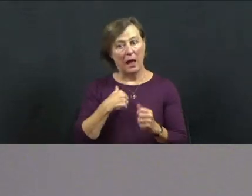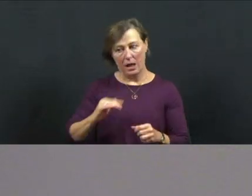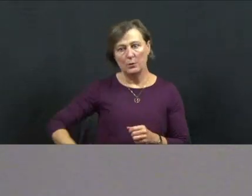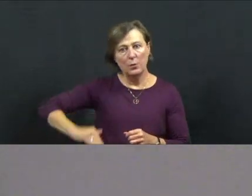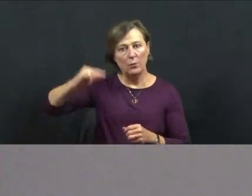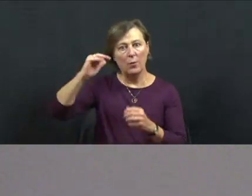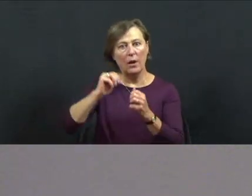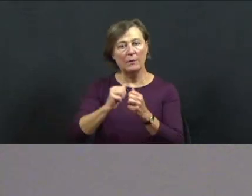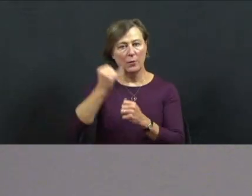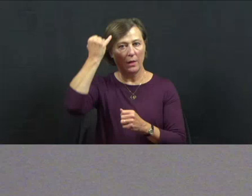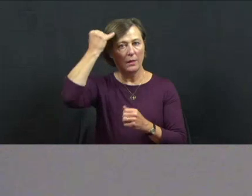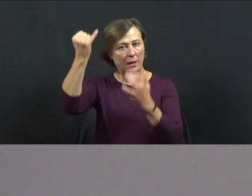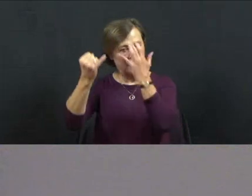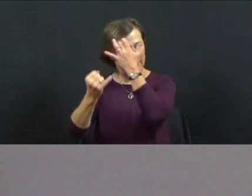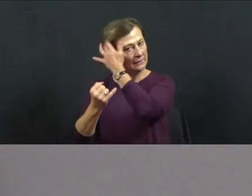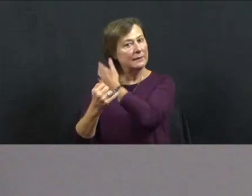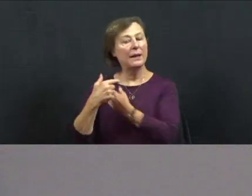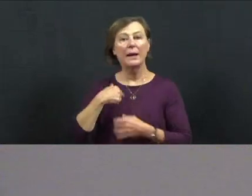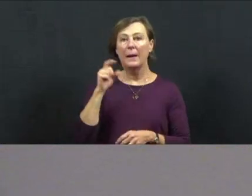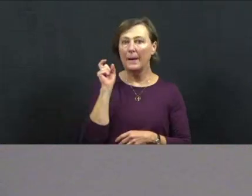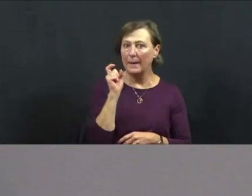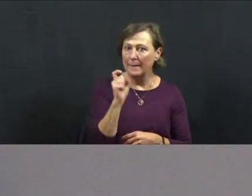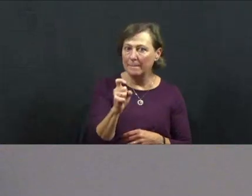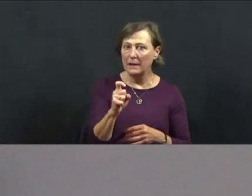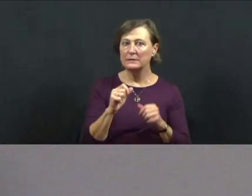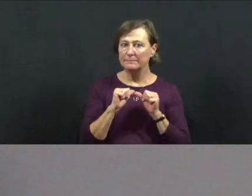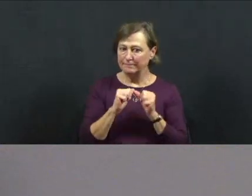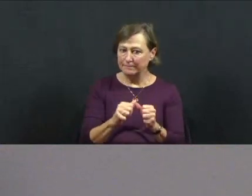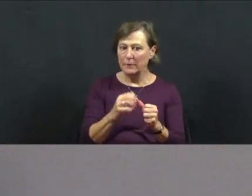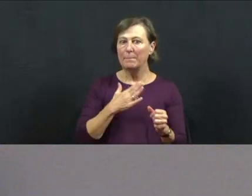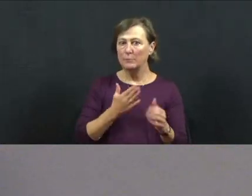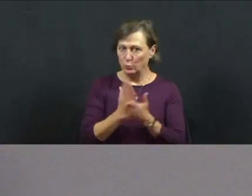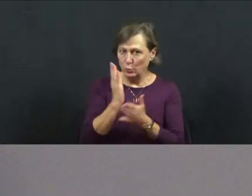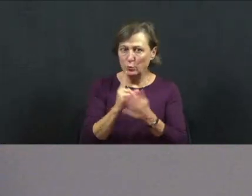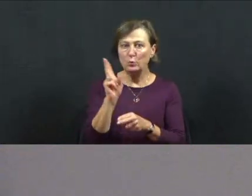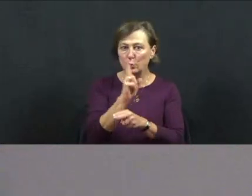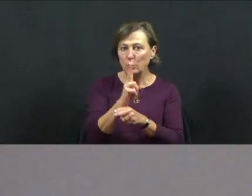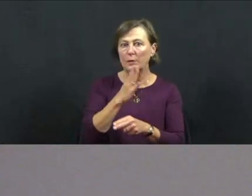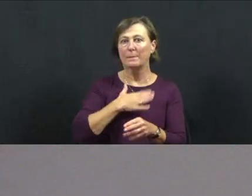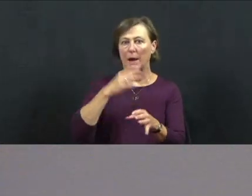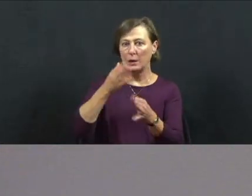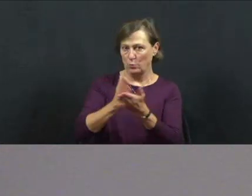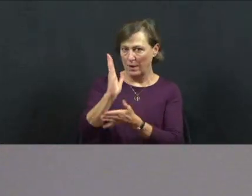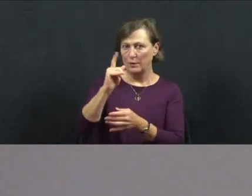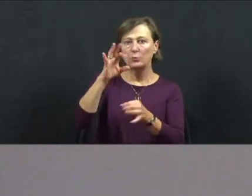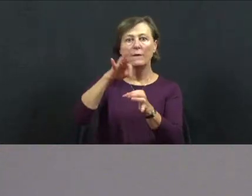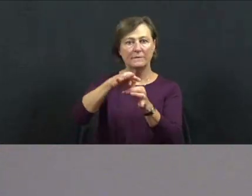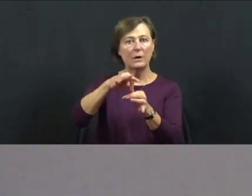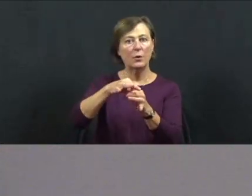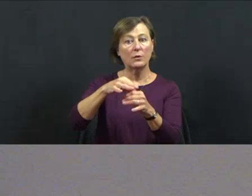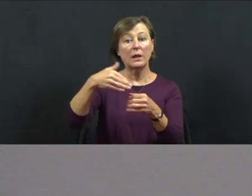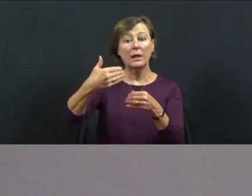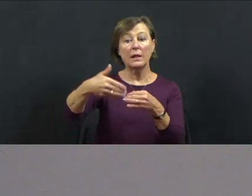that I must exercise my right to vote. Much later in life, I heard about--